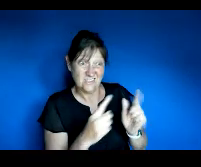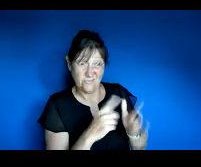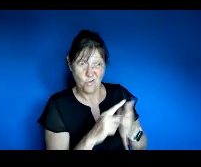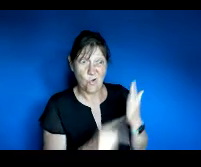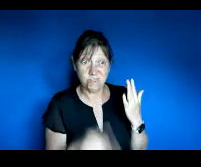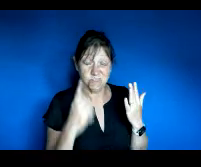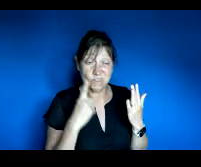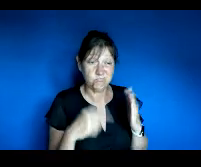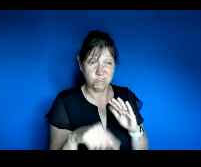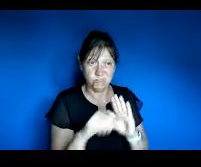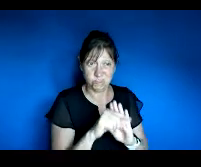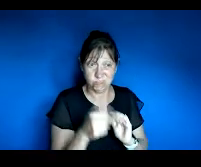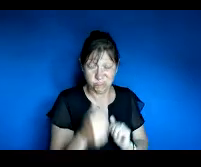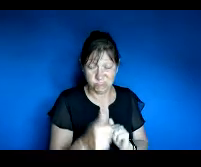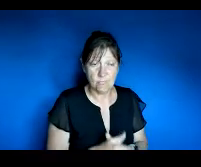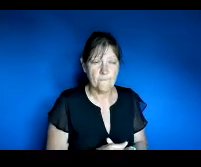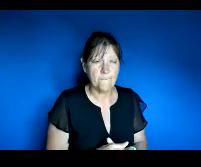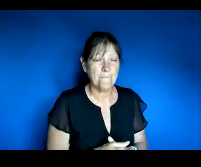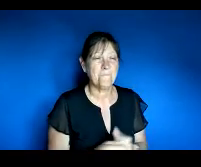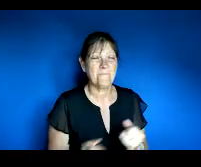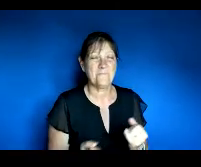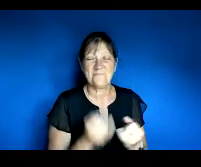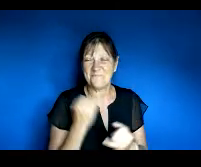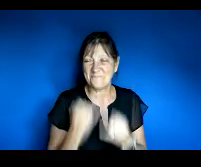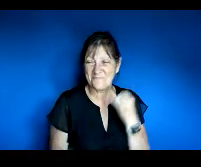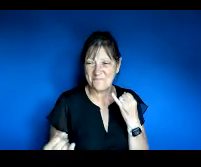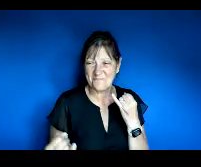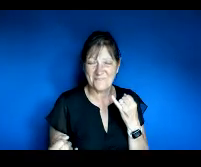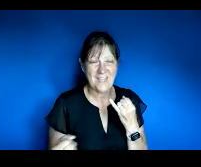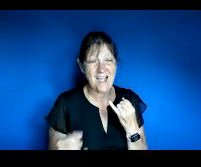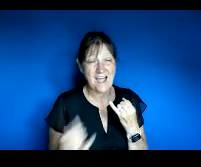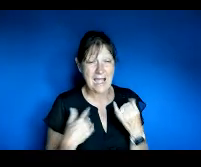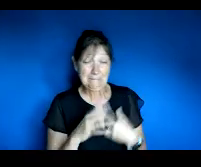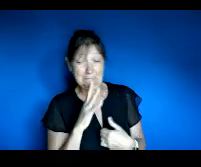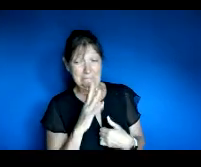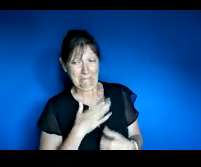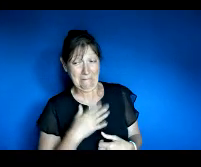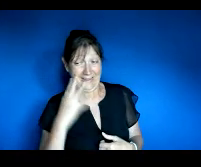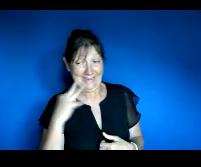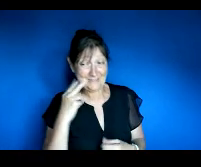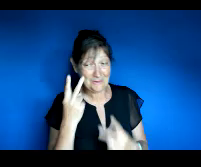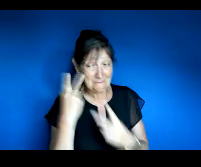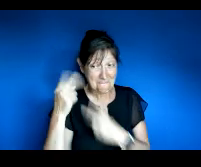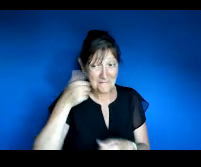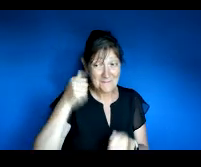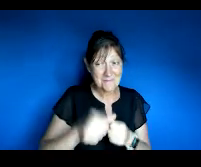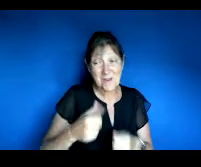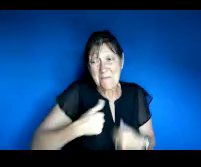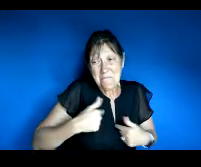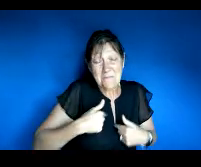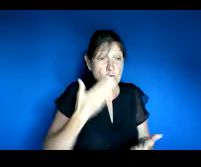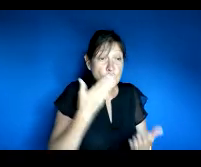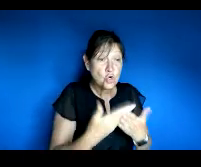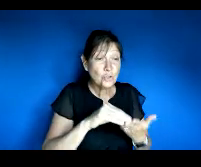And then I think the other thing is that, and I'll speak from my own experience, I was a really good student in high school, and then I got to college,